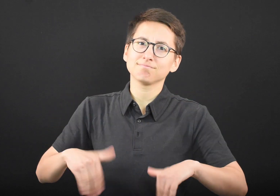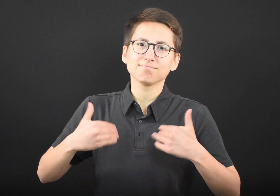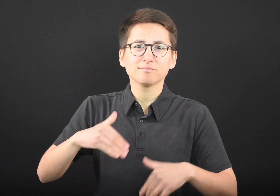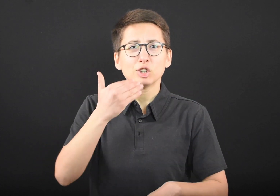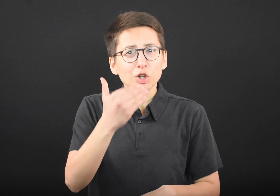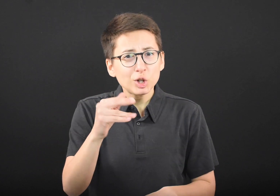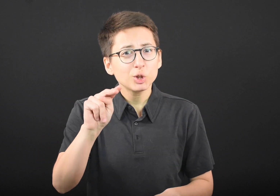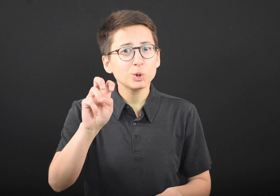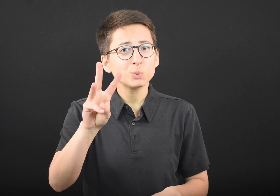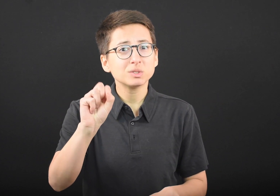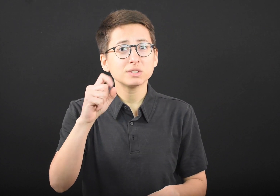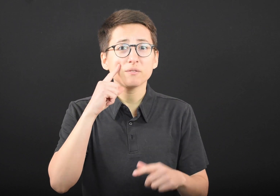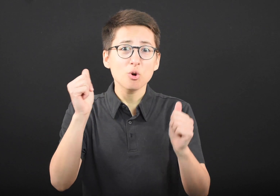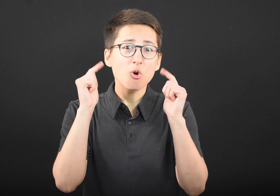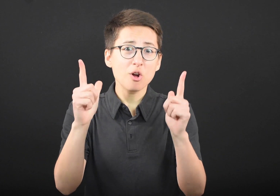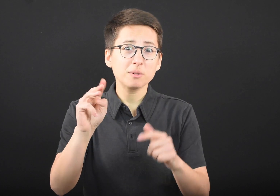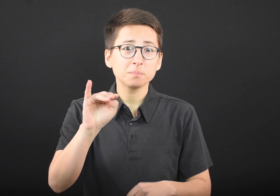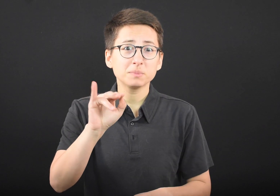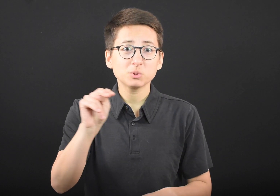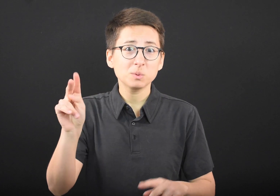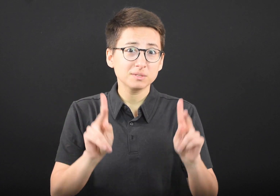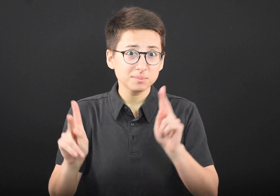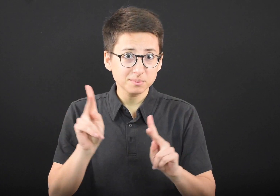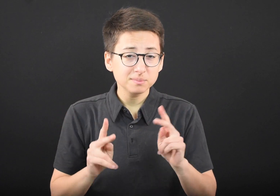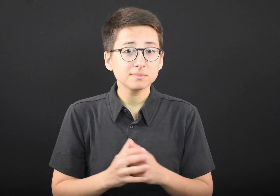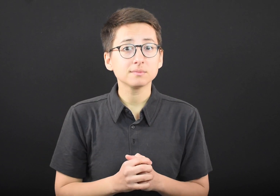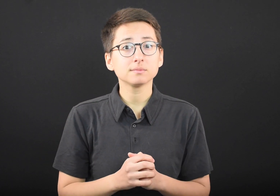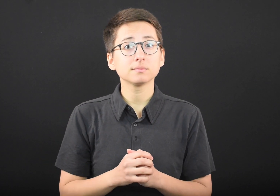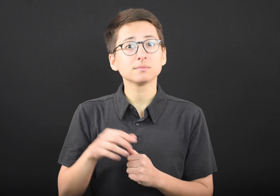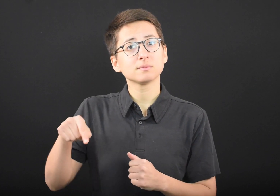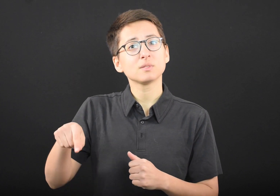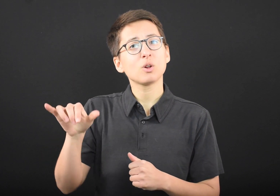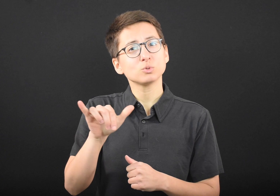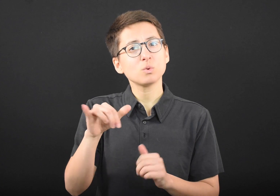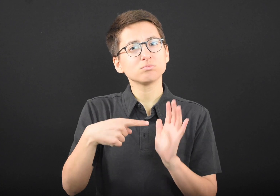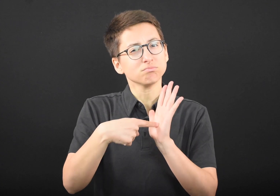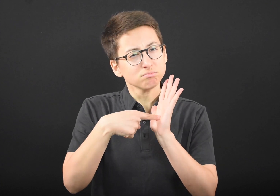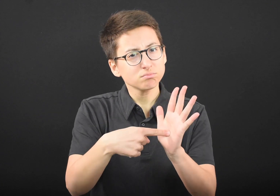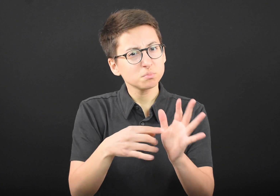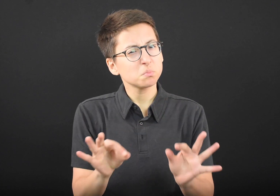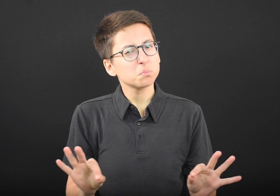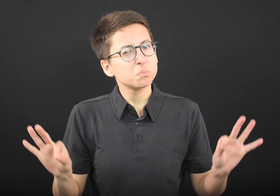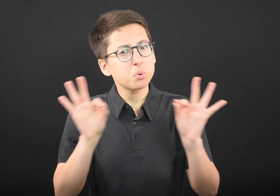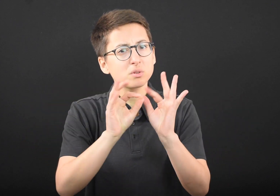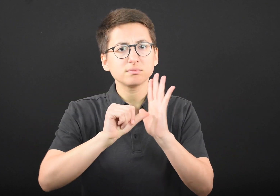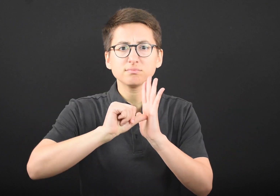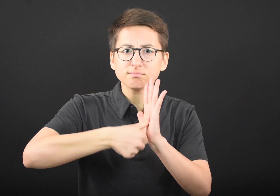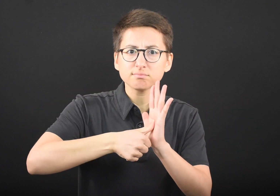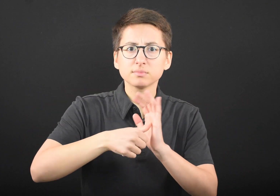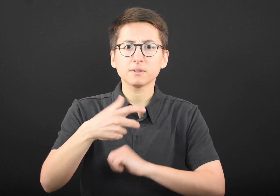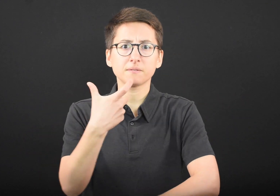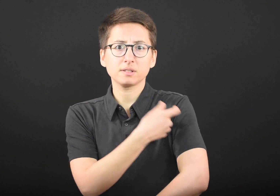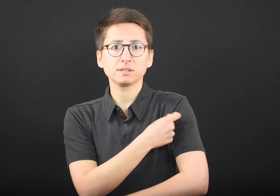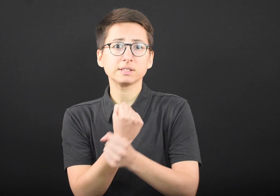Minnesotans and underscores the importance that is placed on vaccine safety.